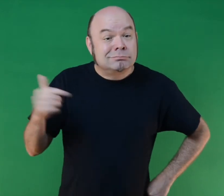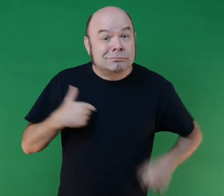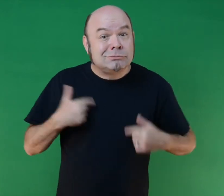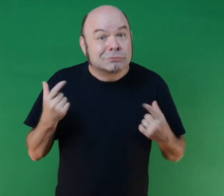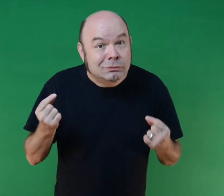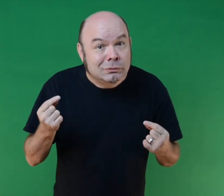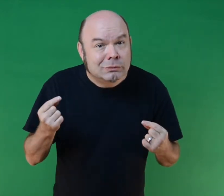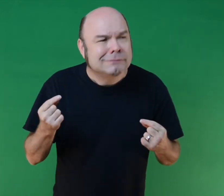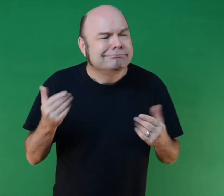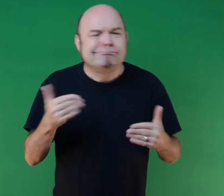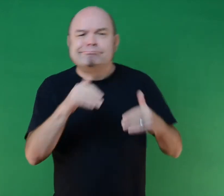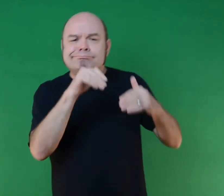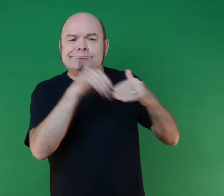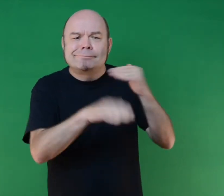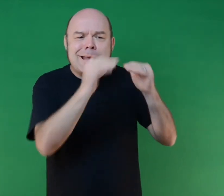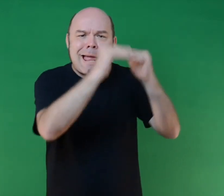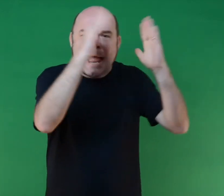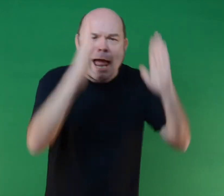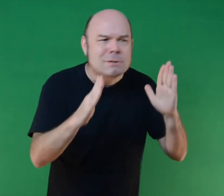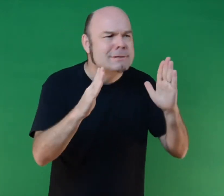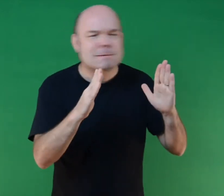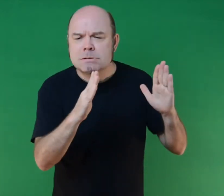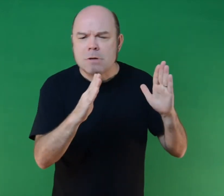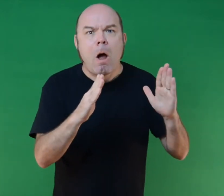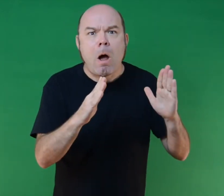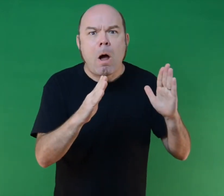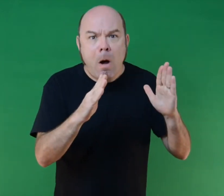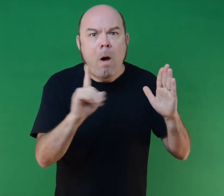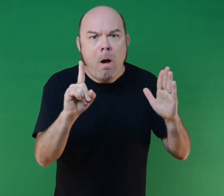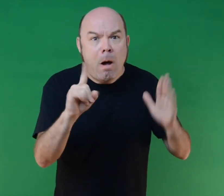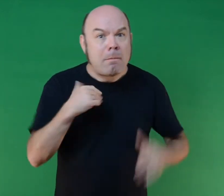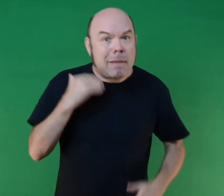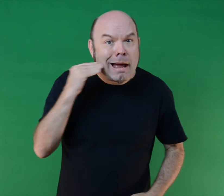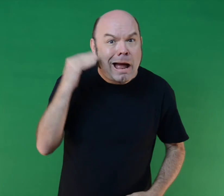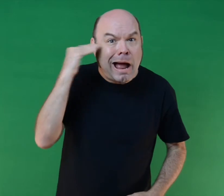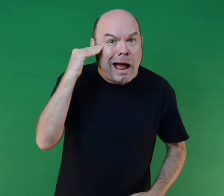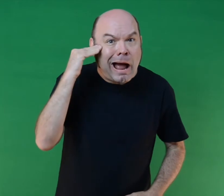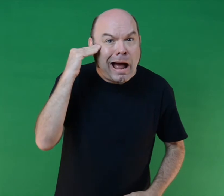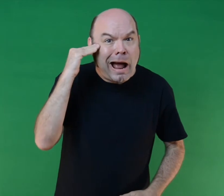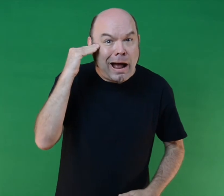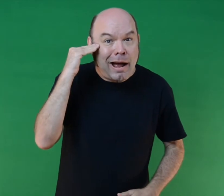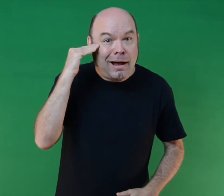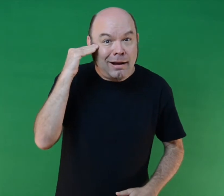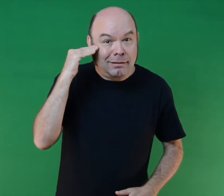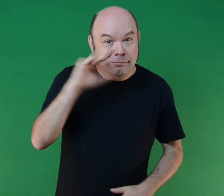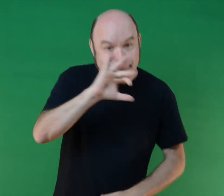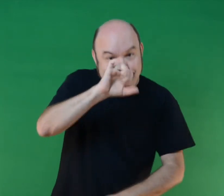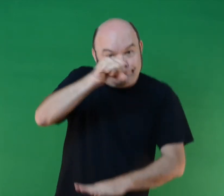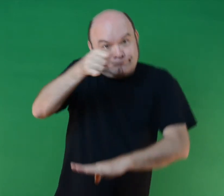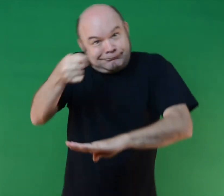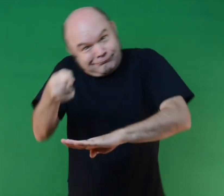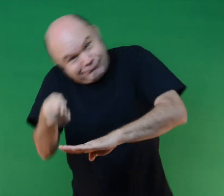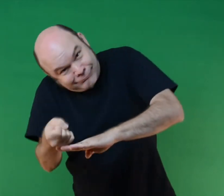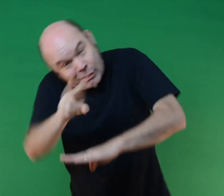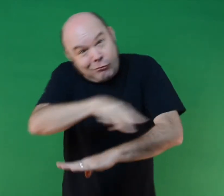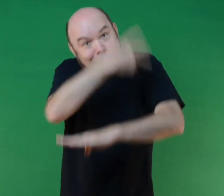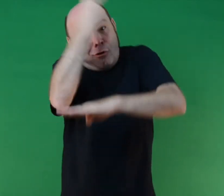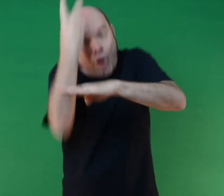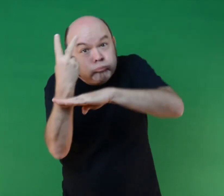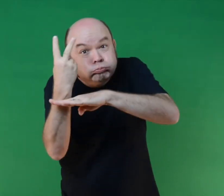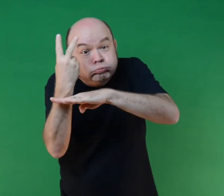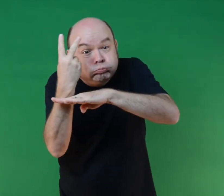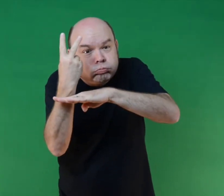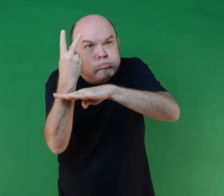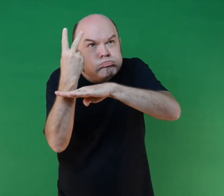Then Toad went into the house and stood on his head.